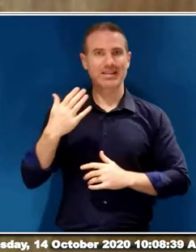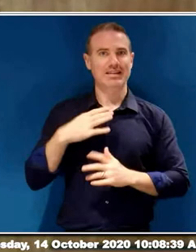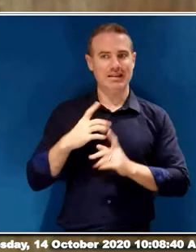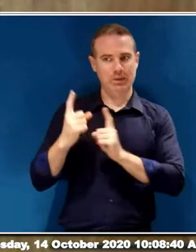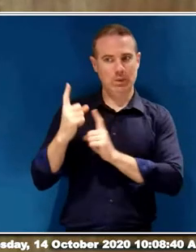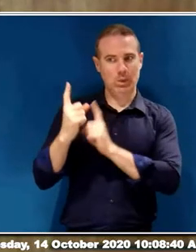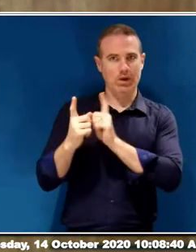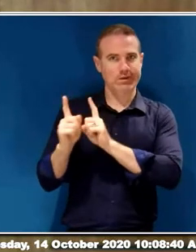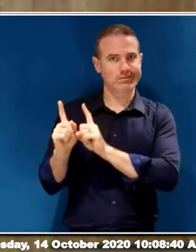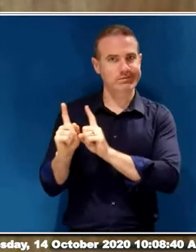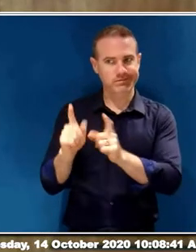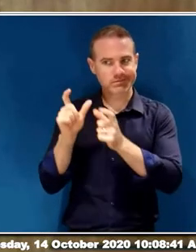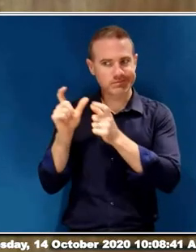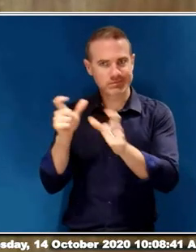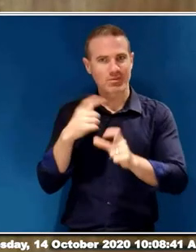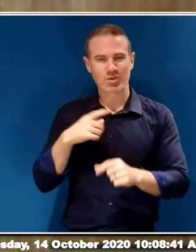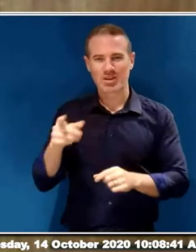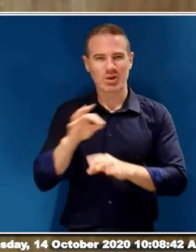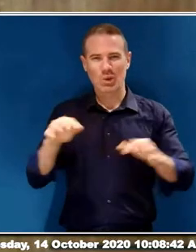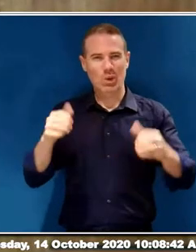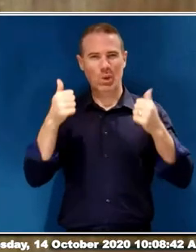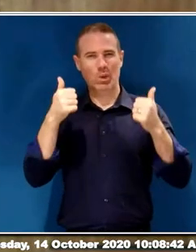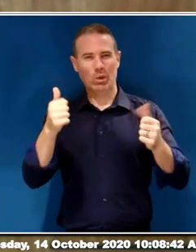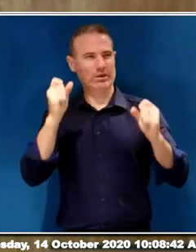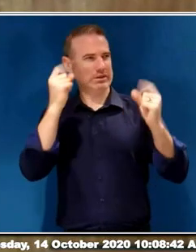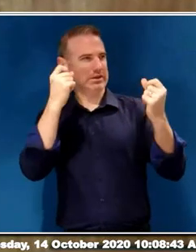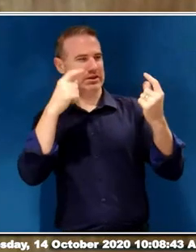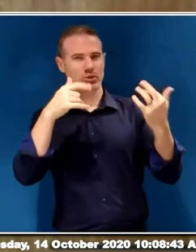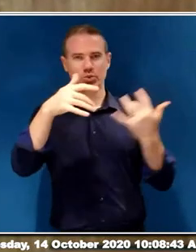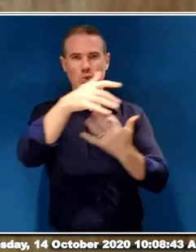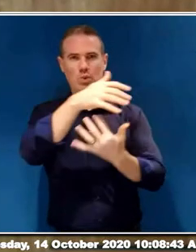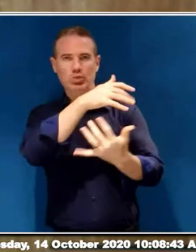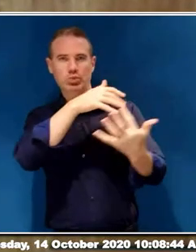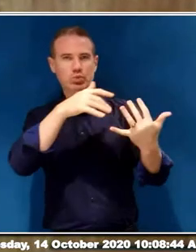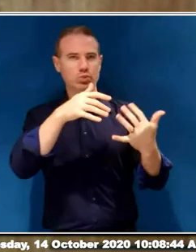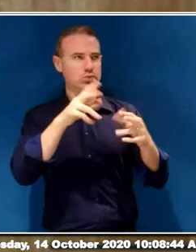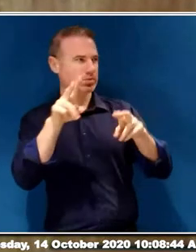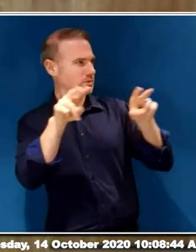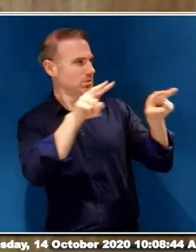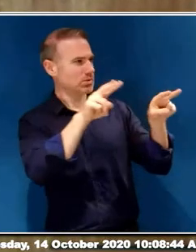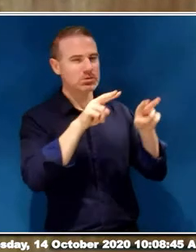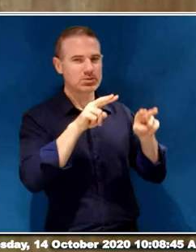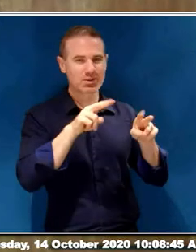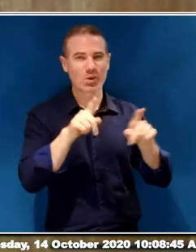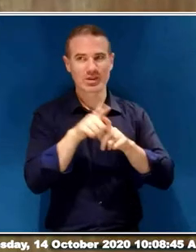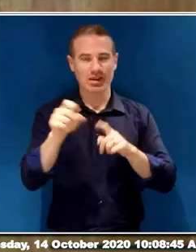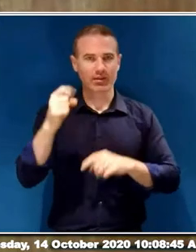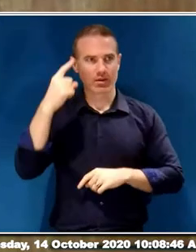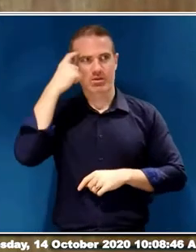He has persecutory thoughts which can often lead to him being unsafe.